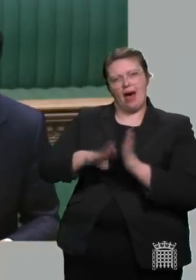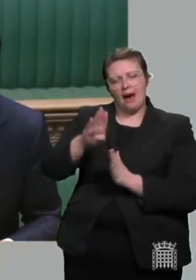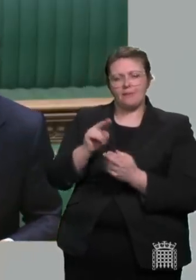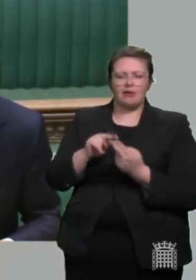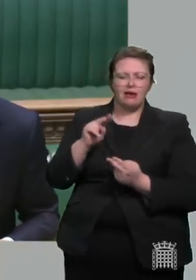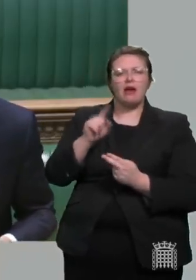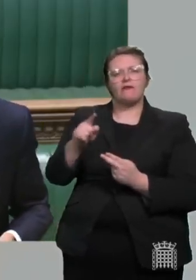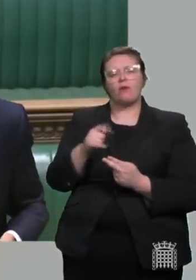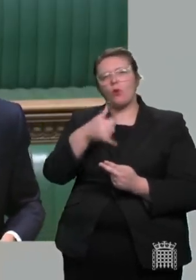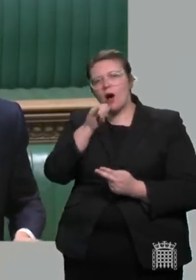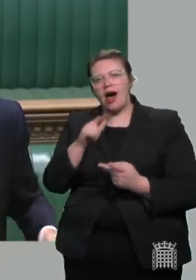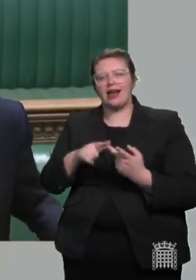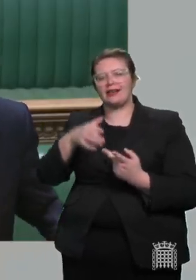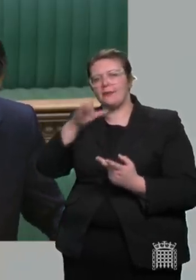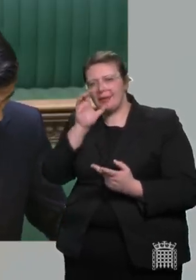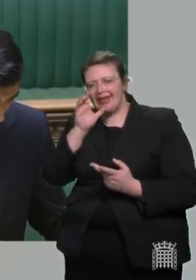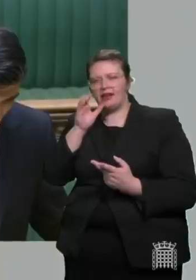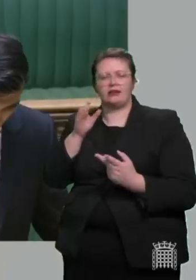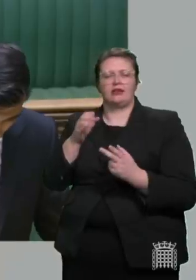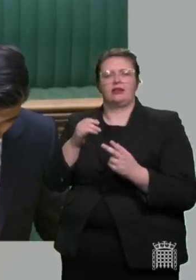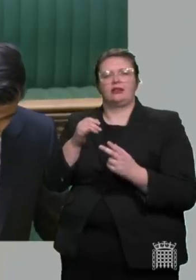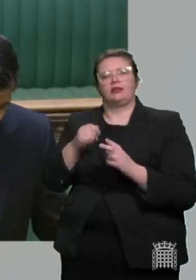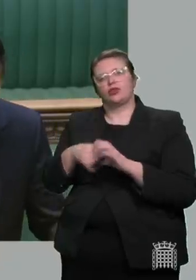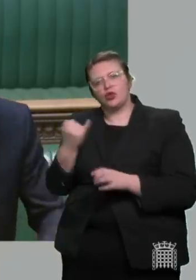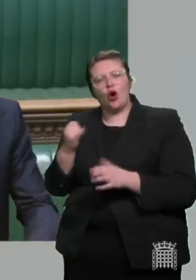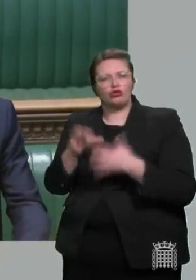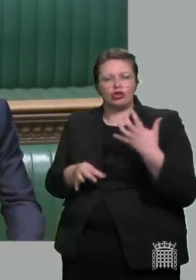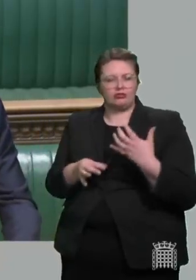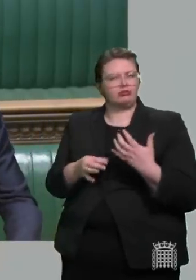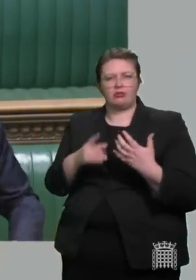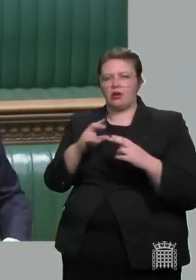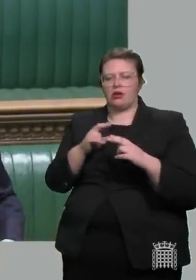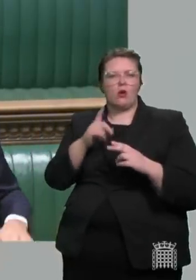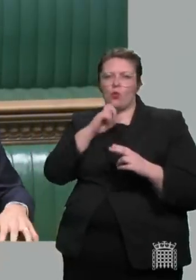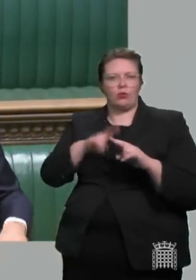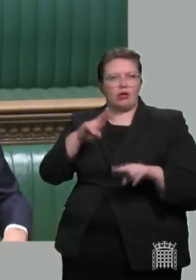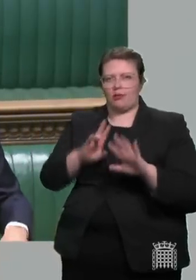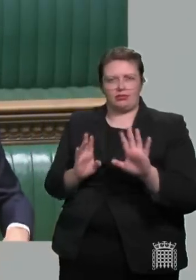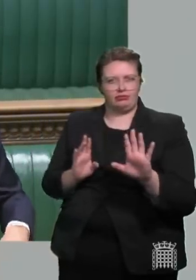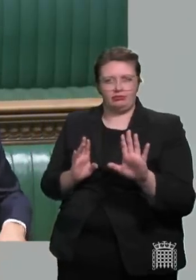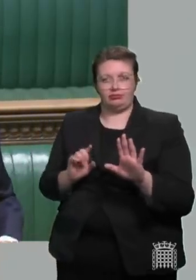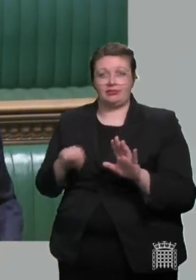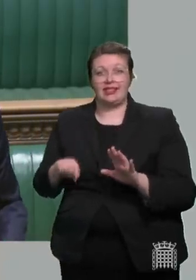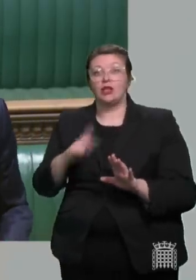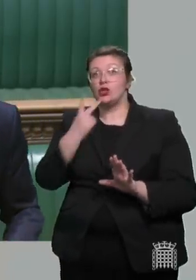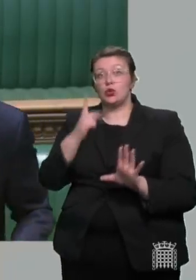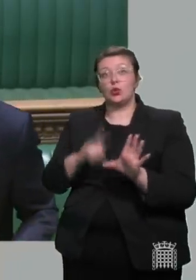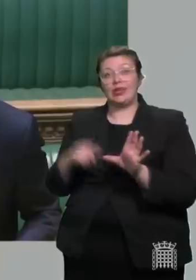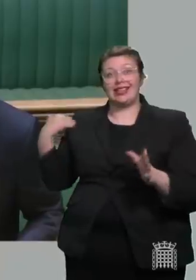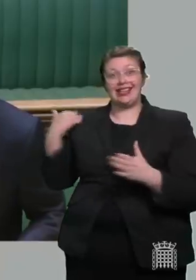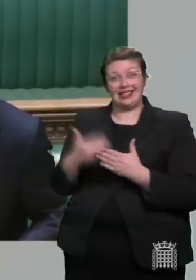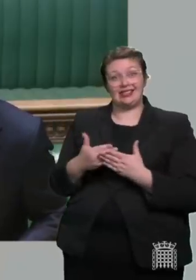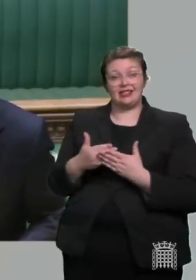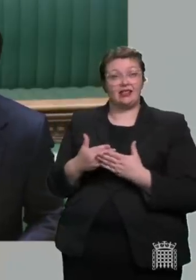will all be cancelled. All alcohol duties frozen for the second year in a row—only the third time